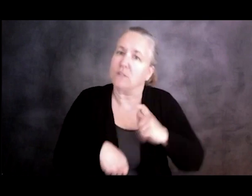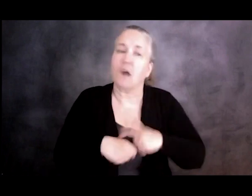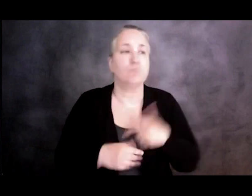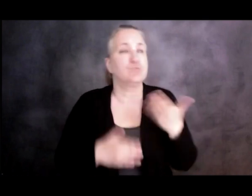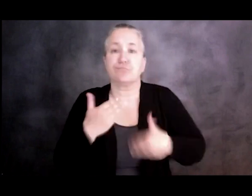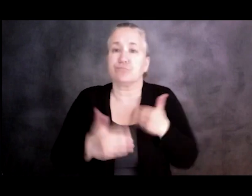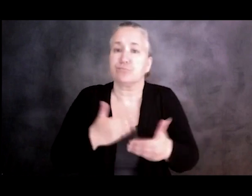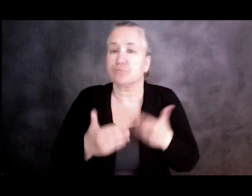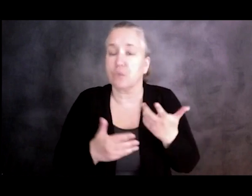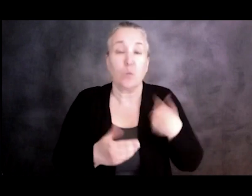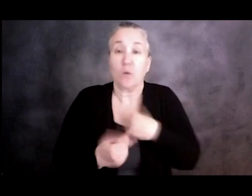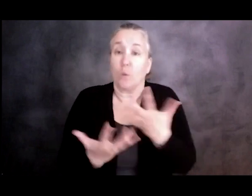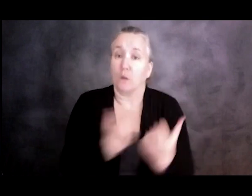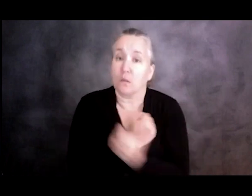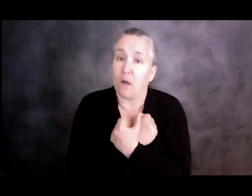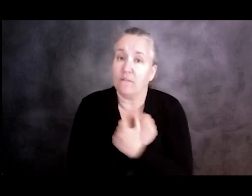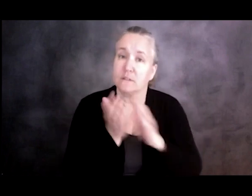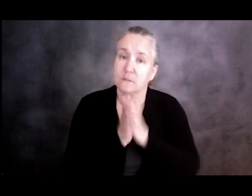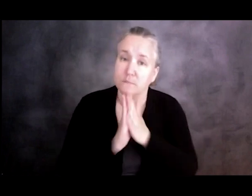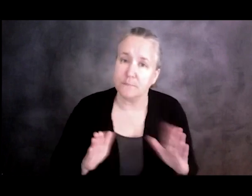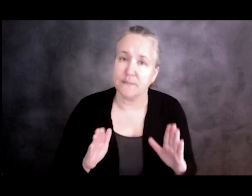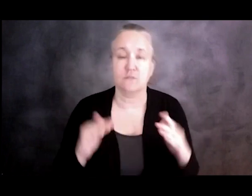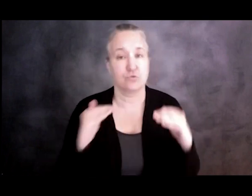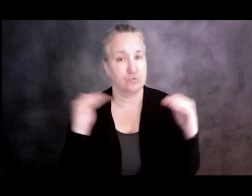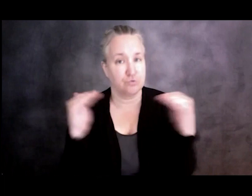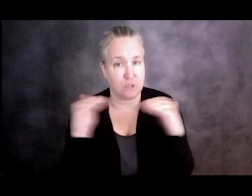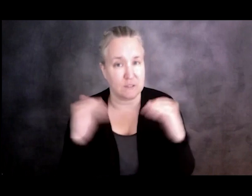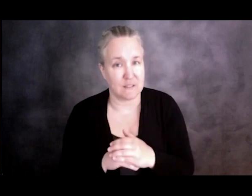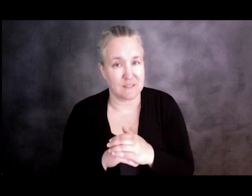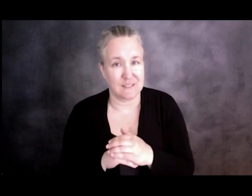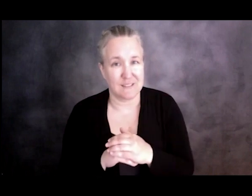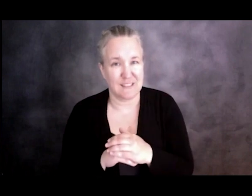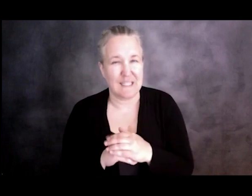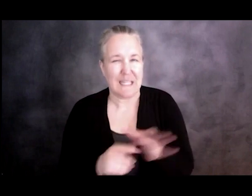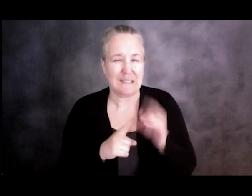We wanted love, peace, and justice, except for our enemies, whom we wanted